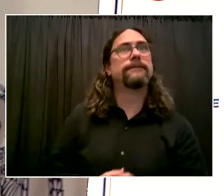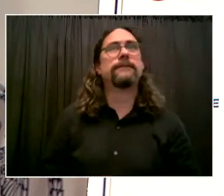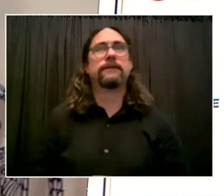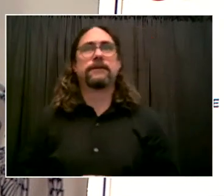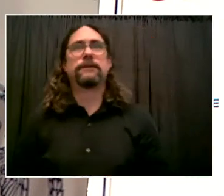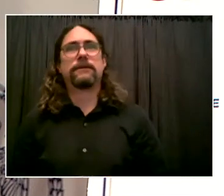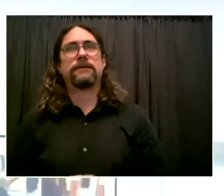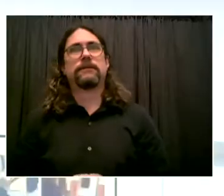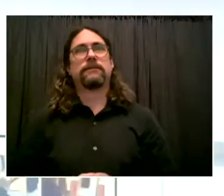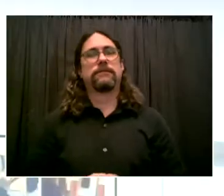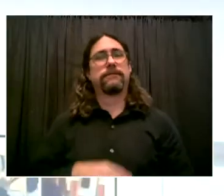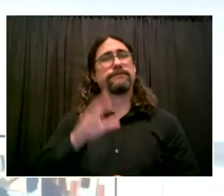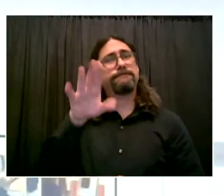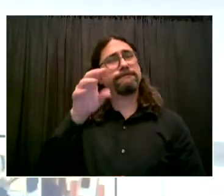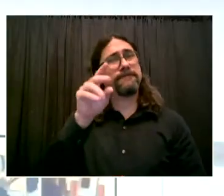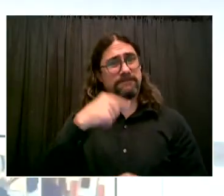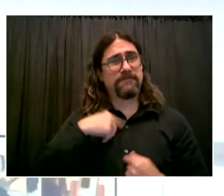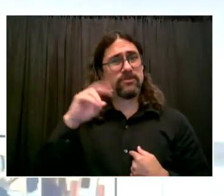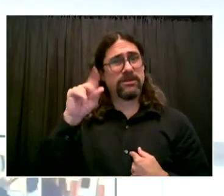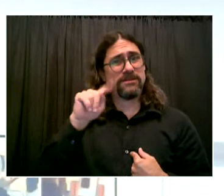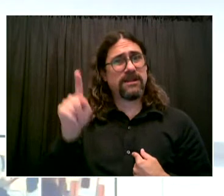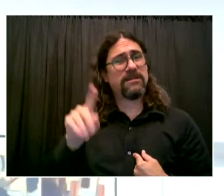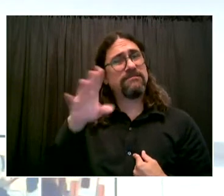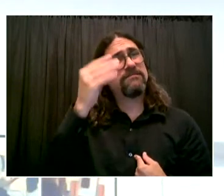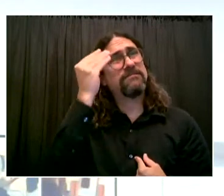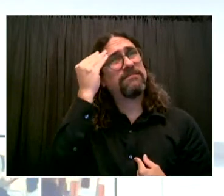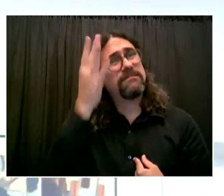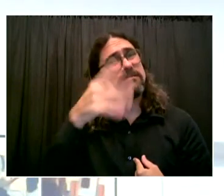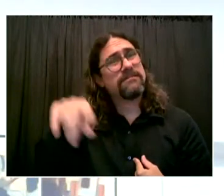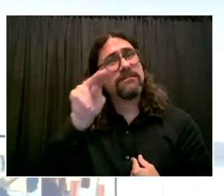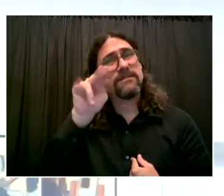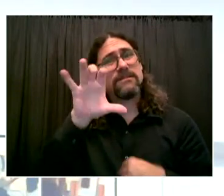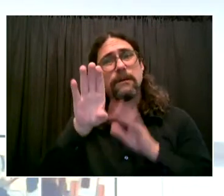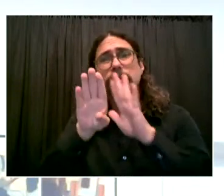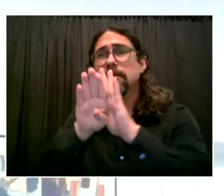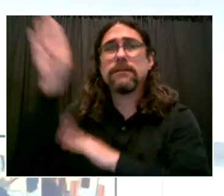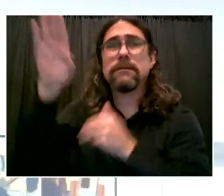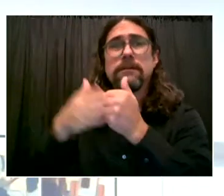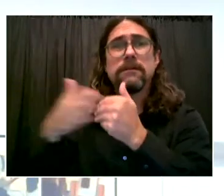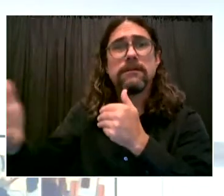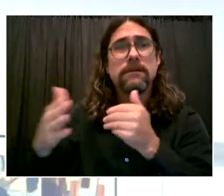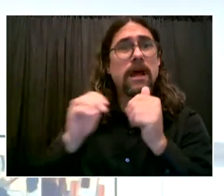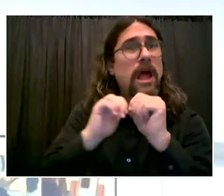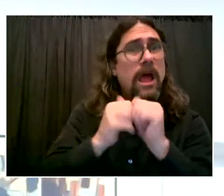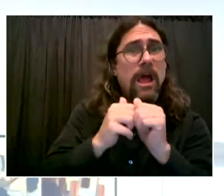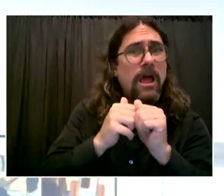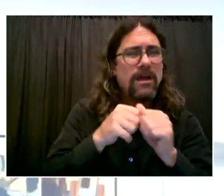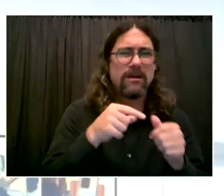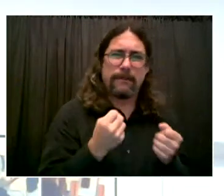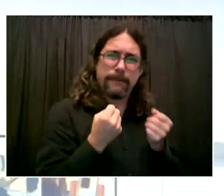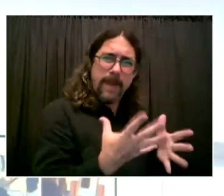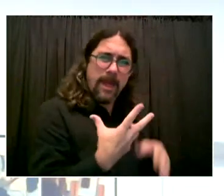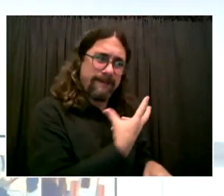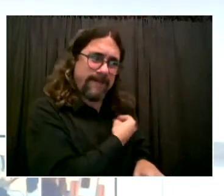EVERYONE. THANK YOU.